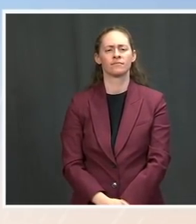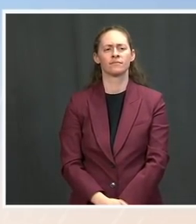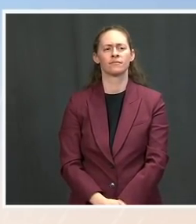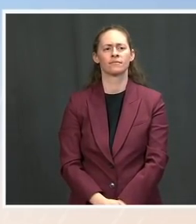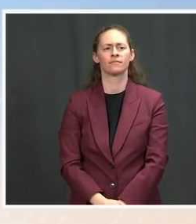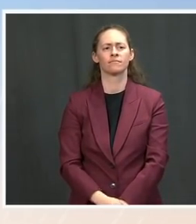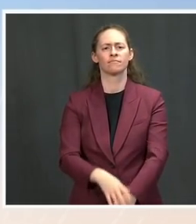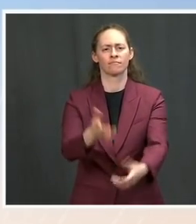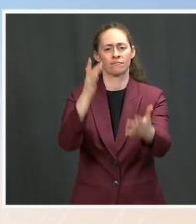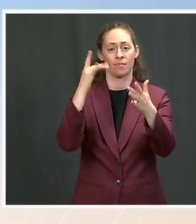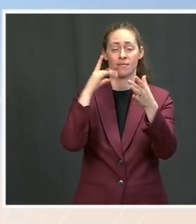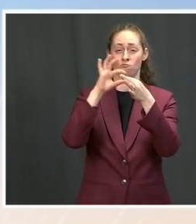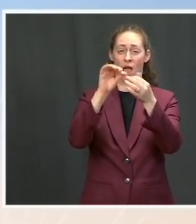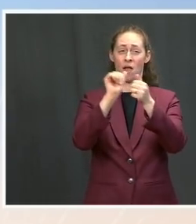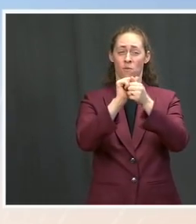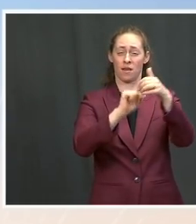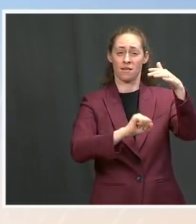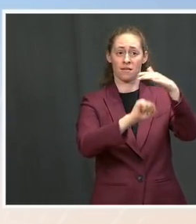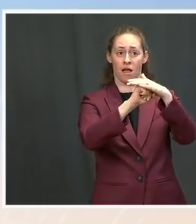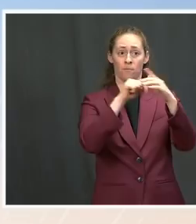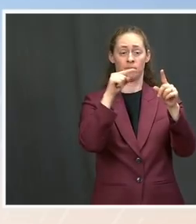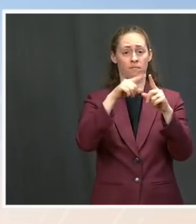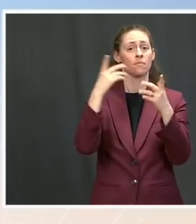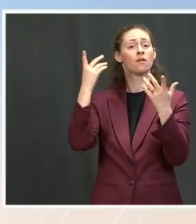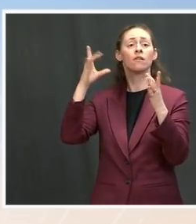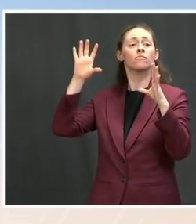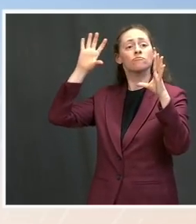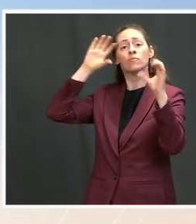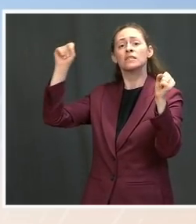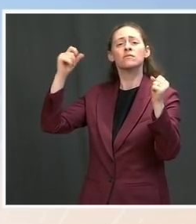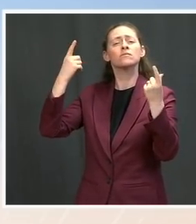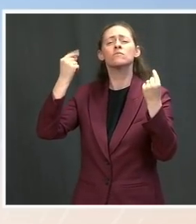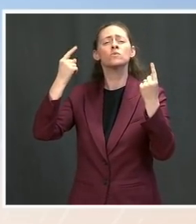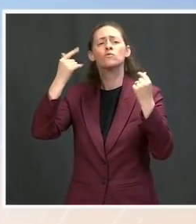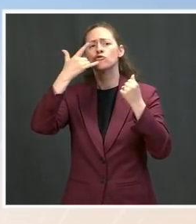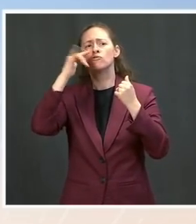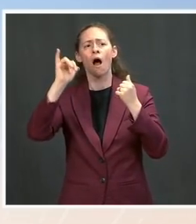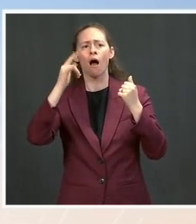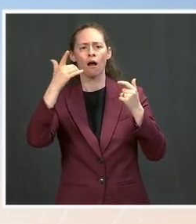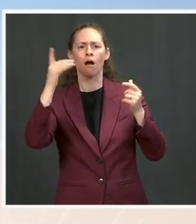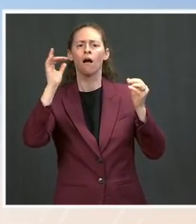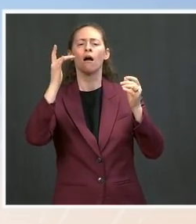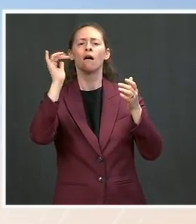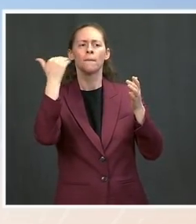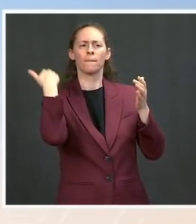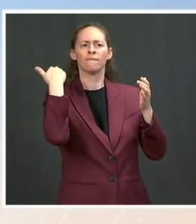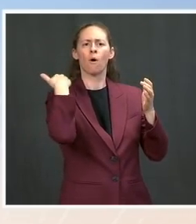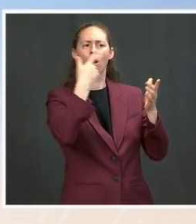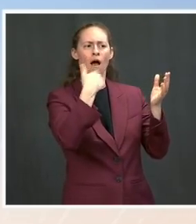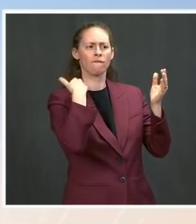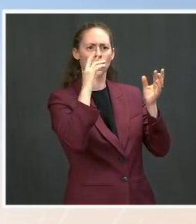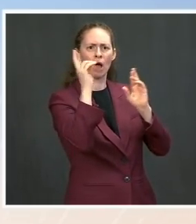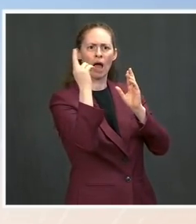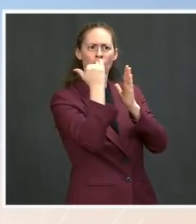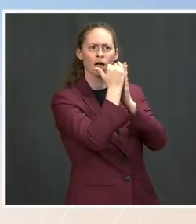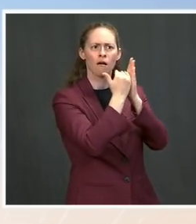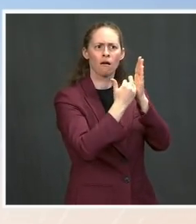he wanted to eliminate any lingering doubt from any refugee across the world that the United States wasn't a country